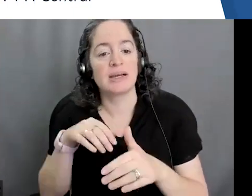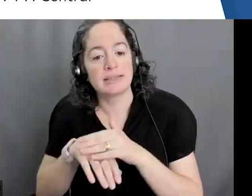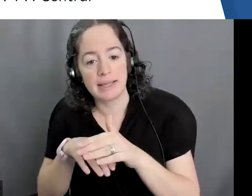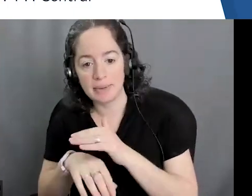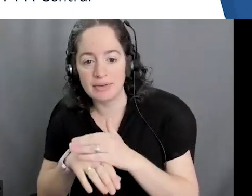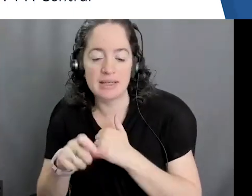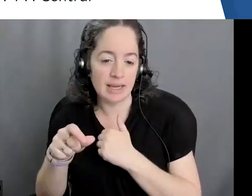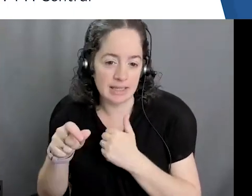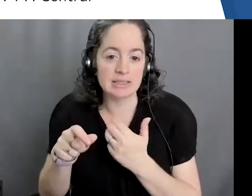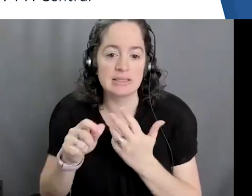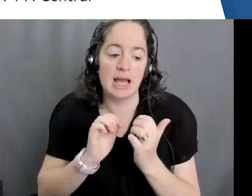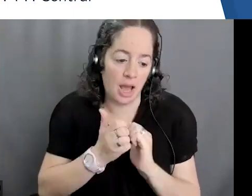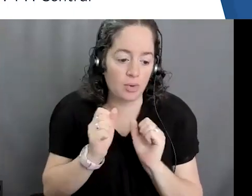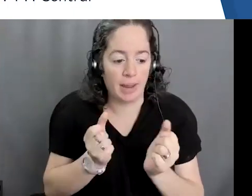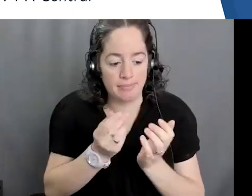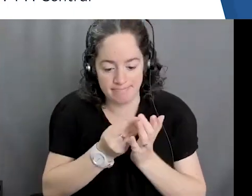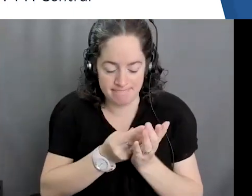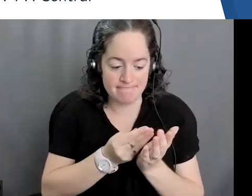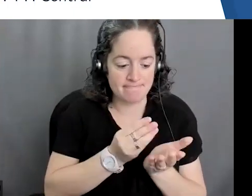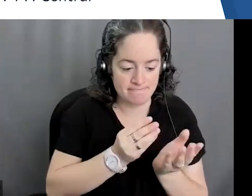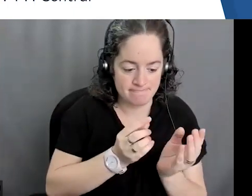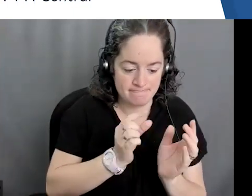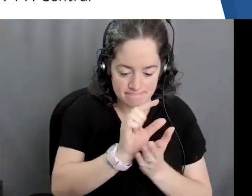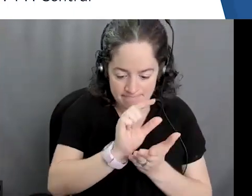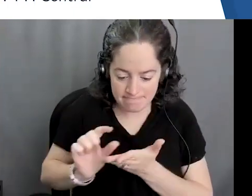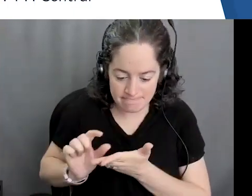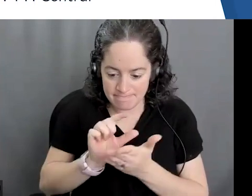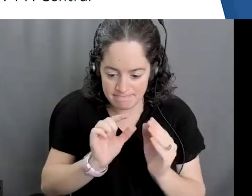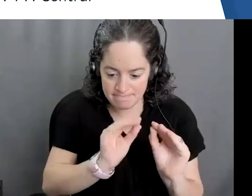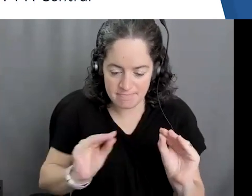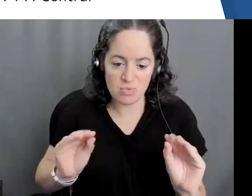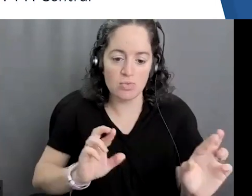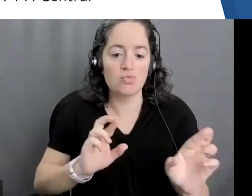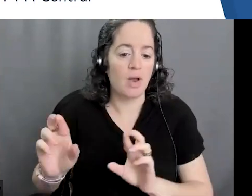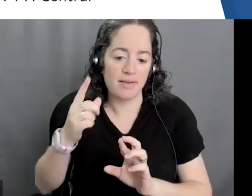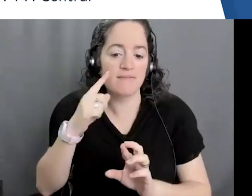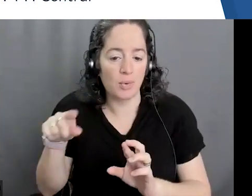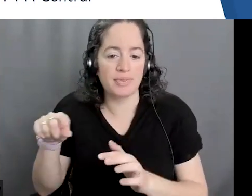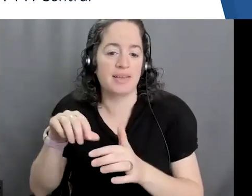and planning out budgets related to accessibility remediation, particularly on existing sites